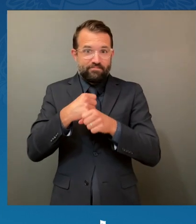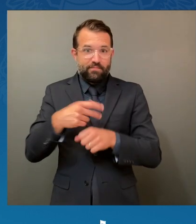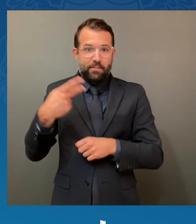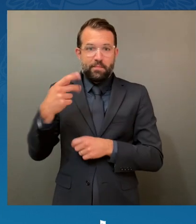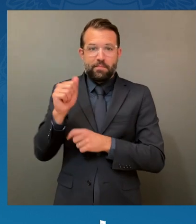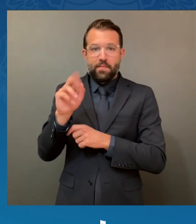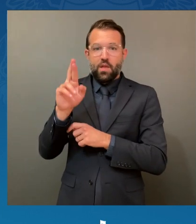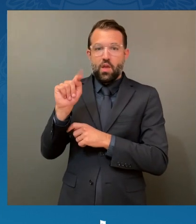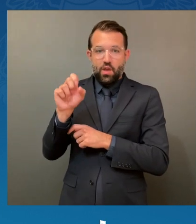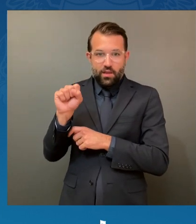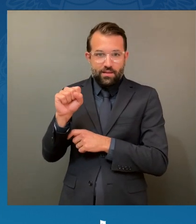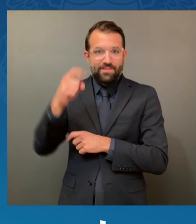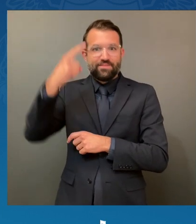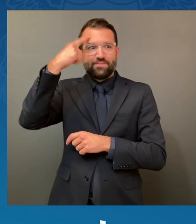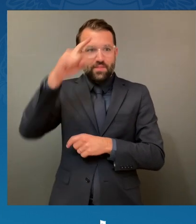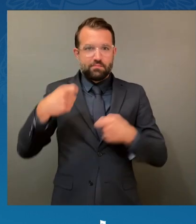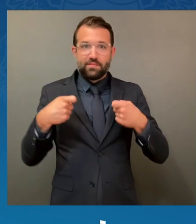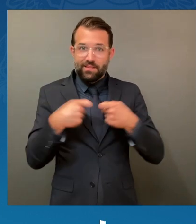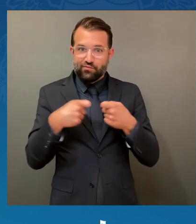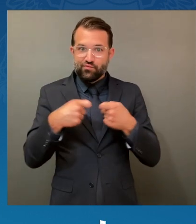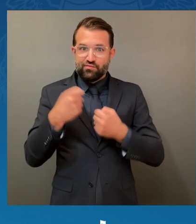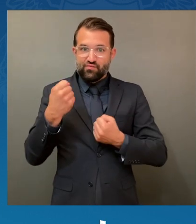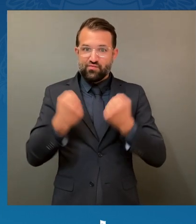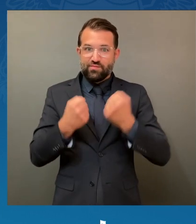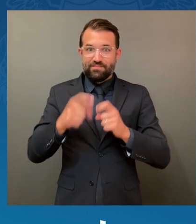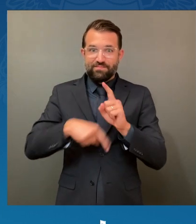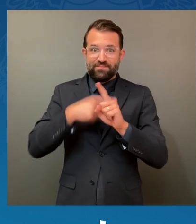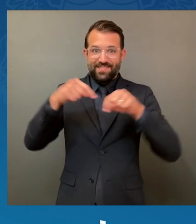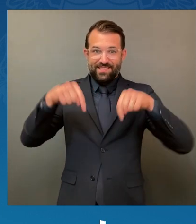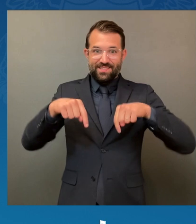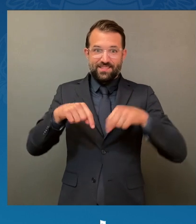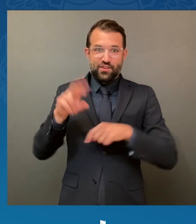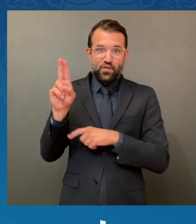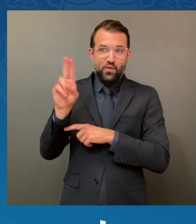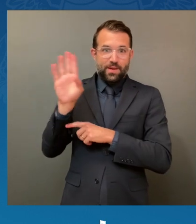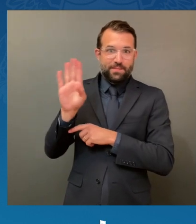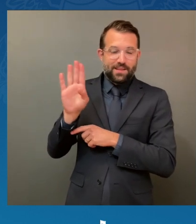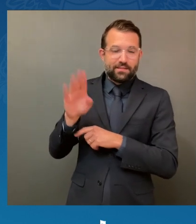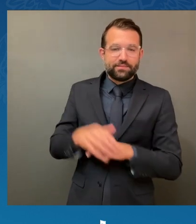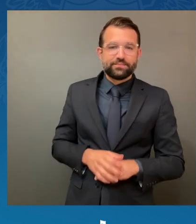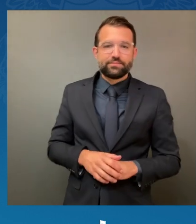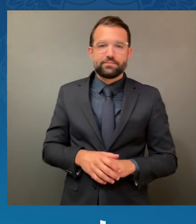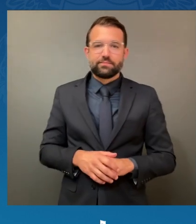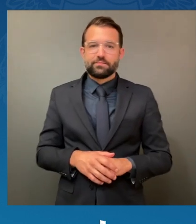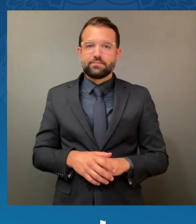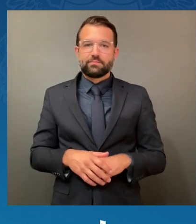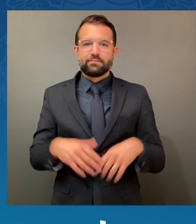And, UB, the challenge that we face also requires